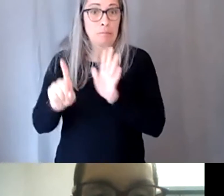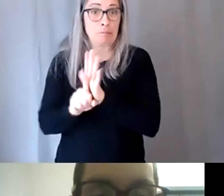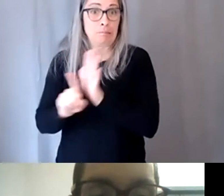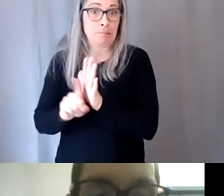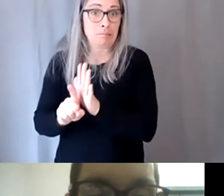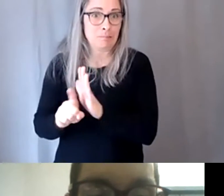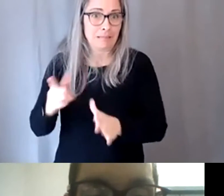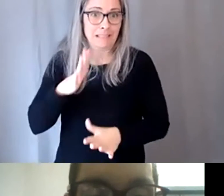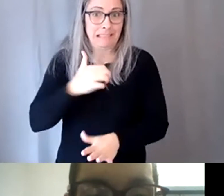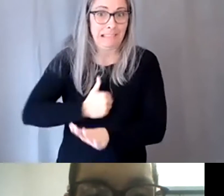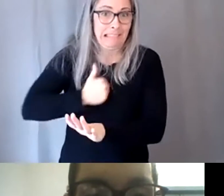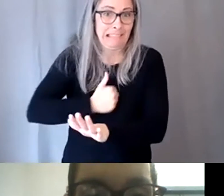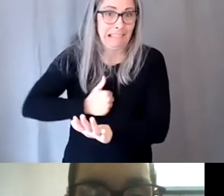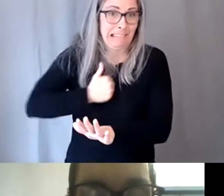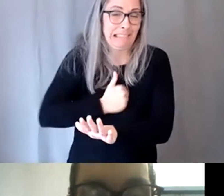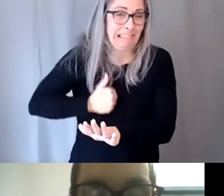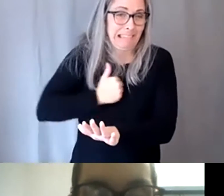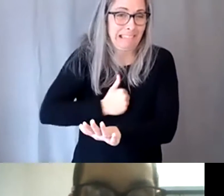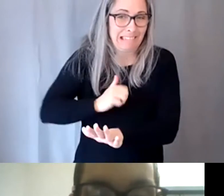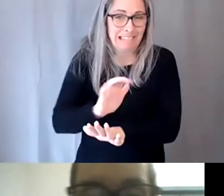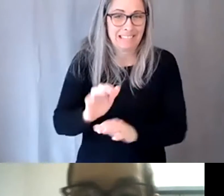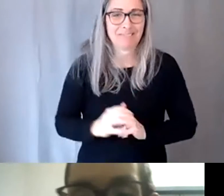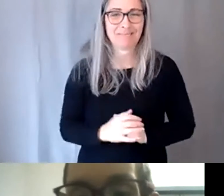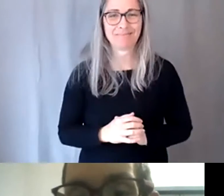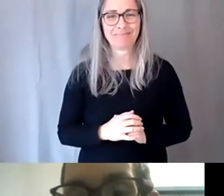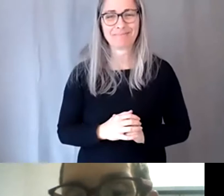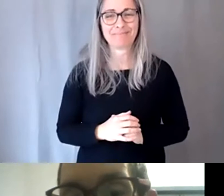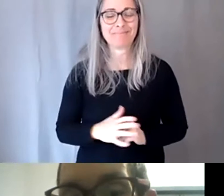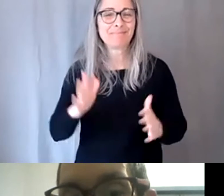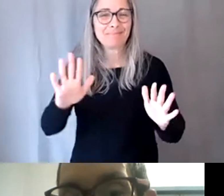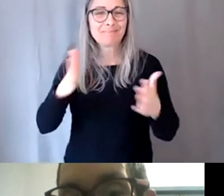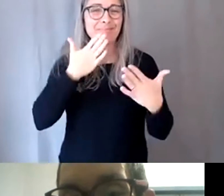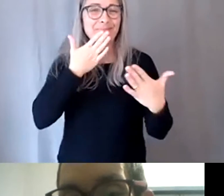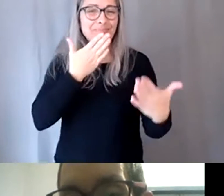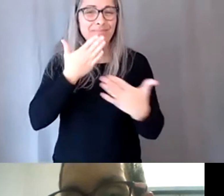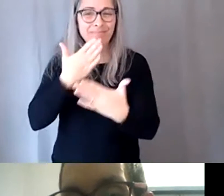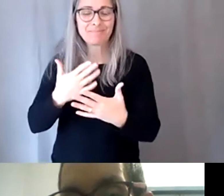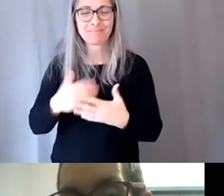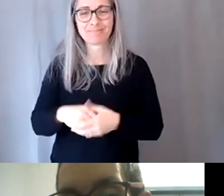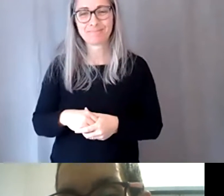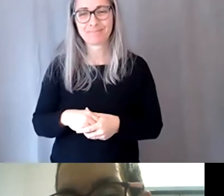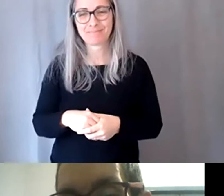sorry about that and I want to say our final event